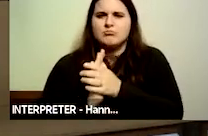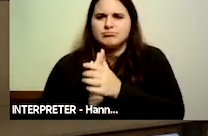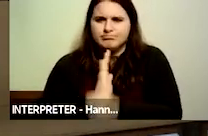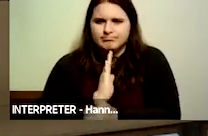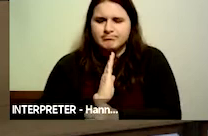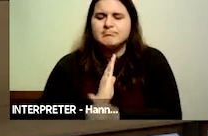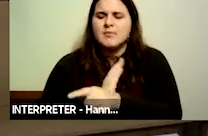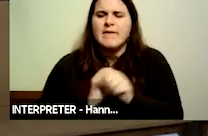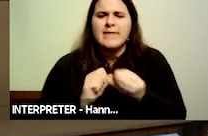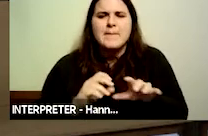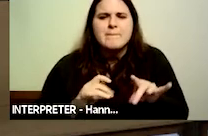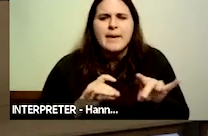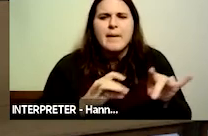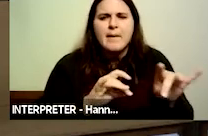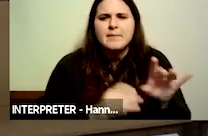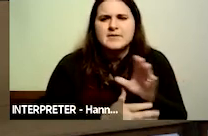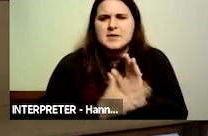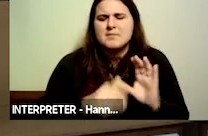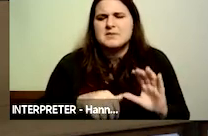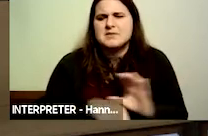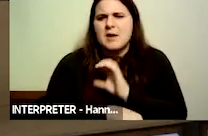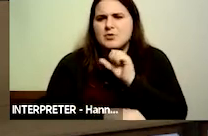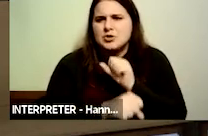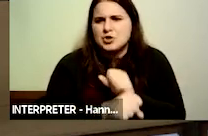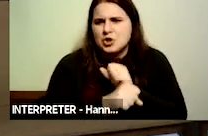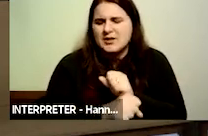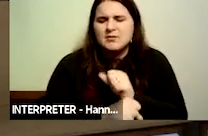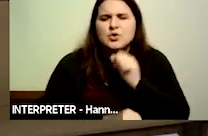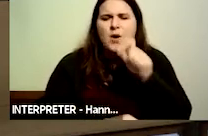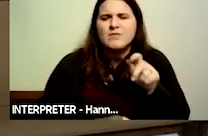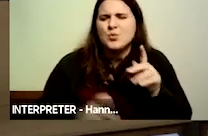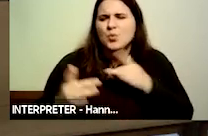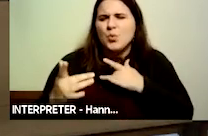security stuff without being lost and things like code and stuff like that so